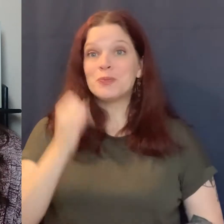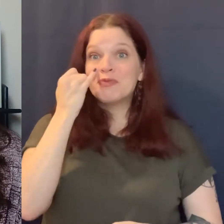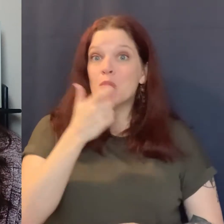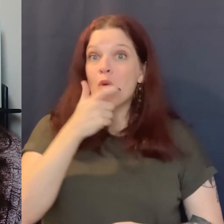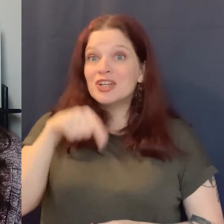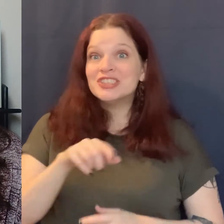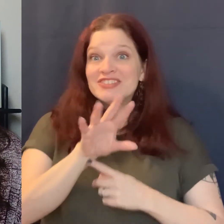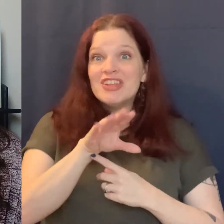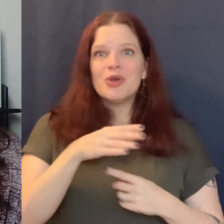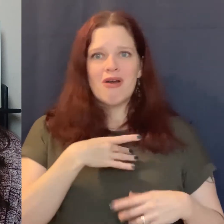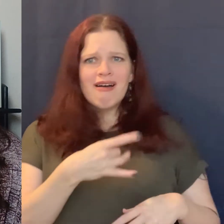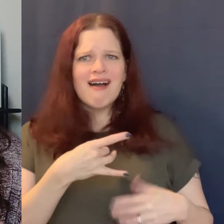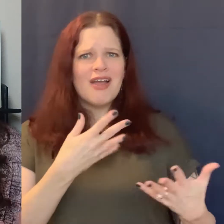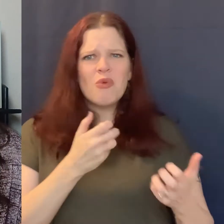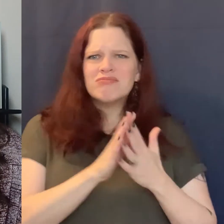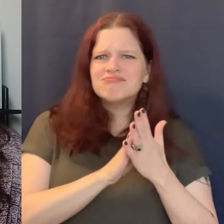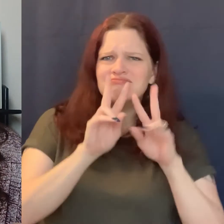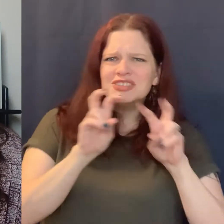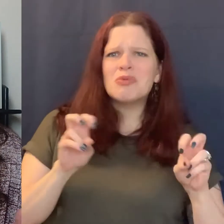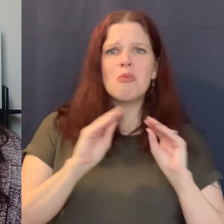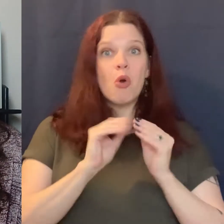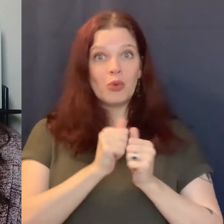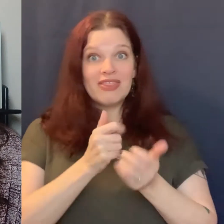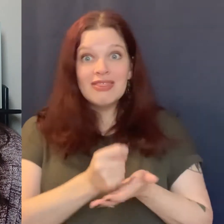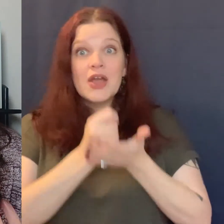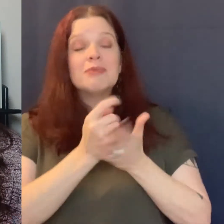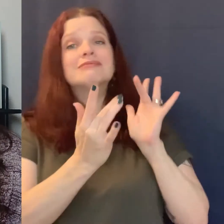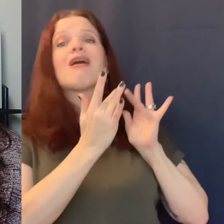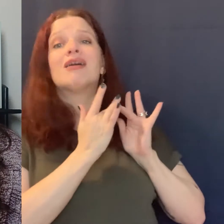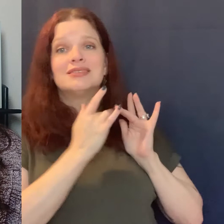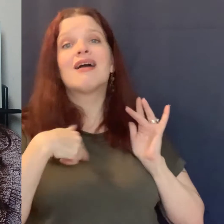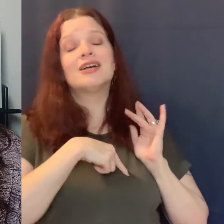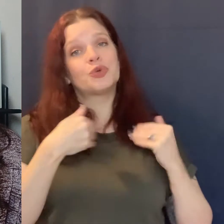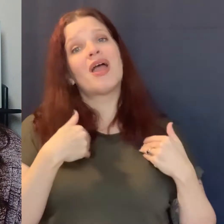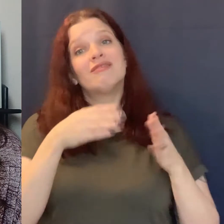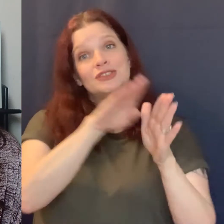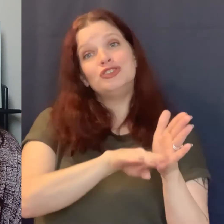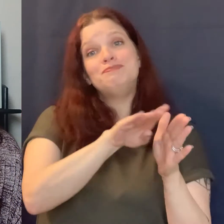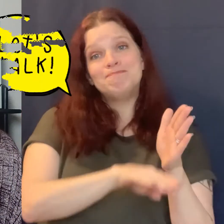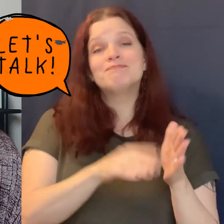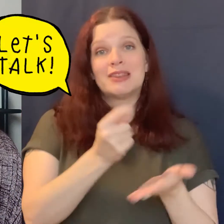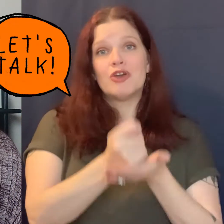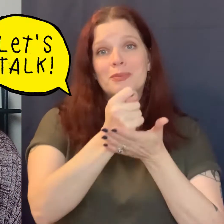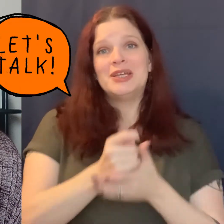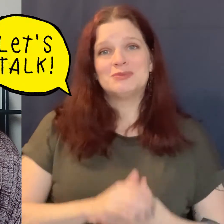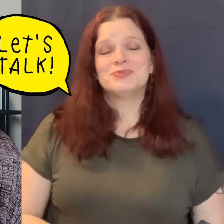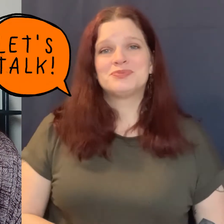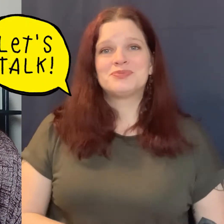So if you've watched this video and you found that you want to explore this more with a therapist, reach out to us. We do offer low cost therapy services and also some referrals